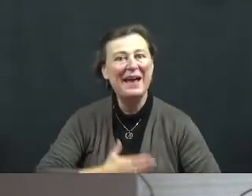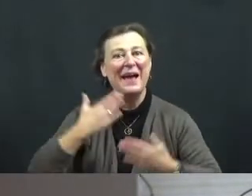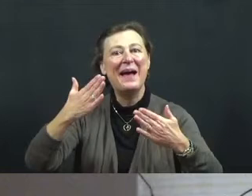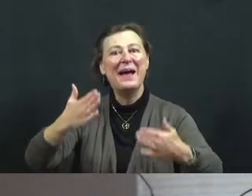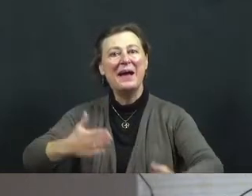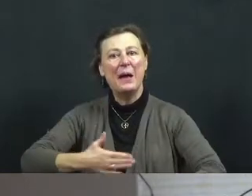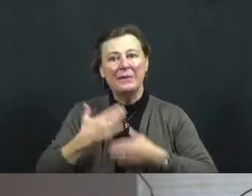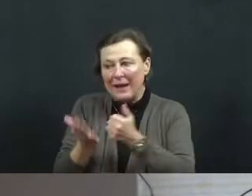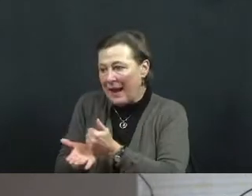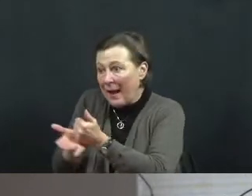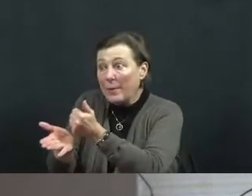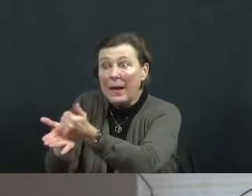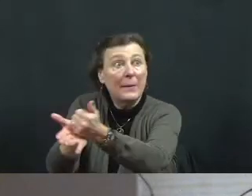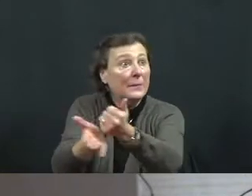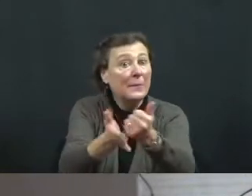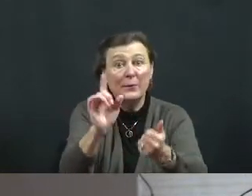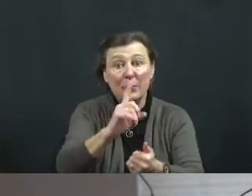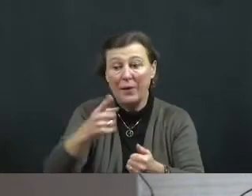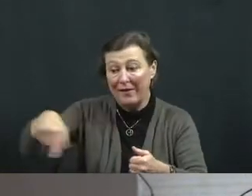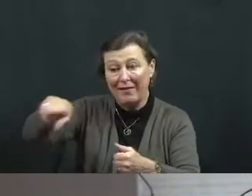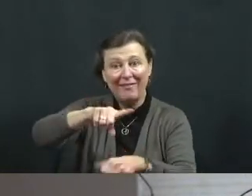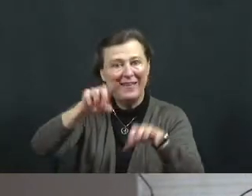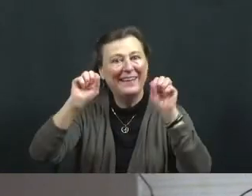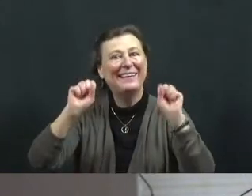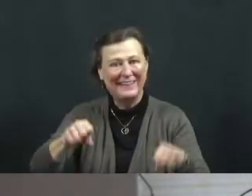out where they could. Yes.